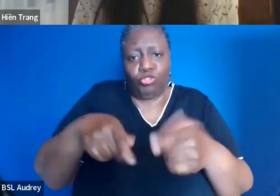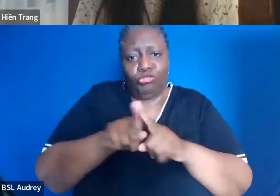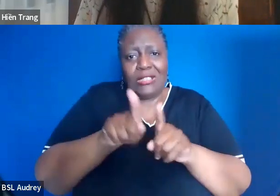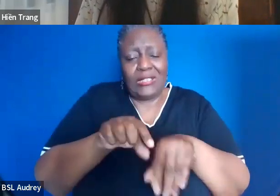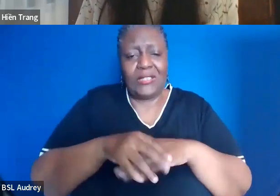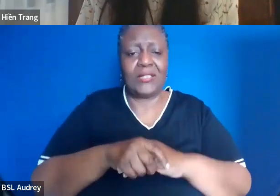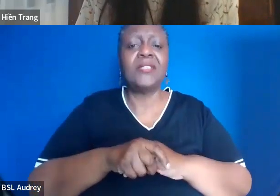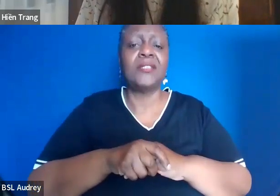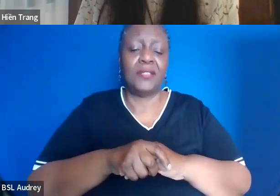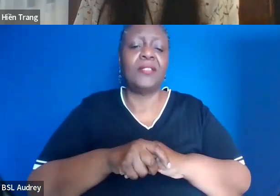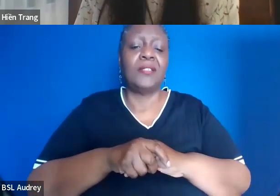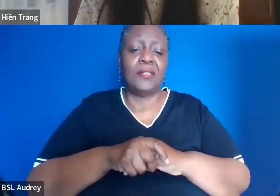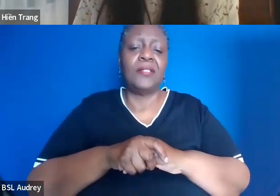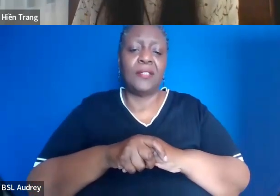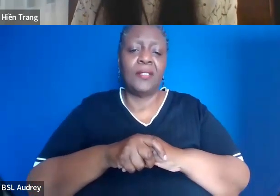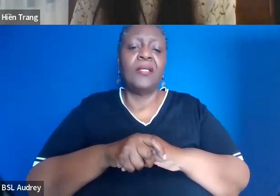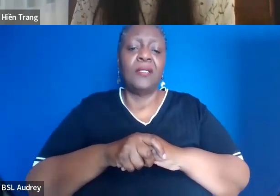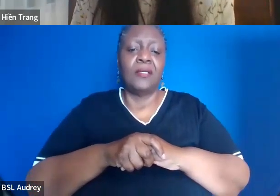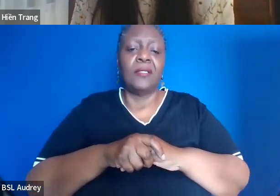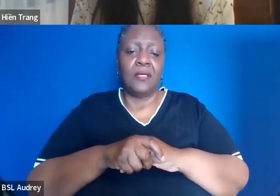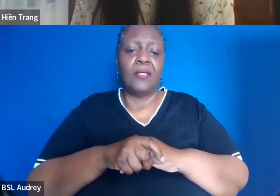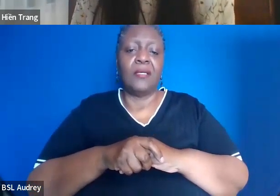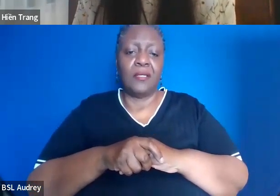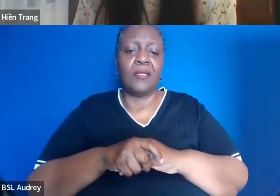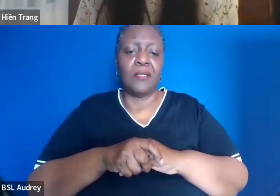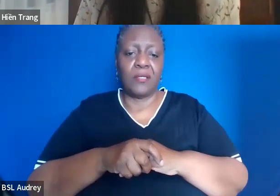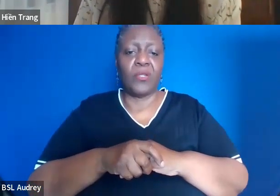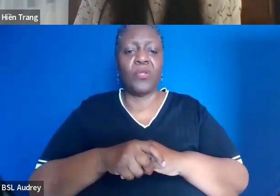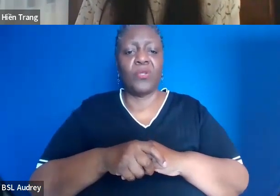um and then so sound was probably some of the first things I paid attention to